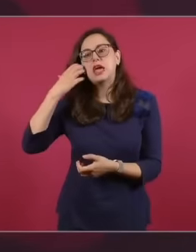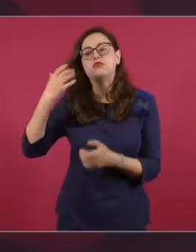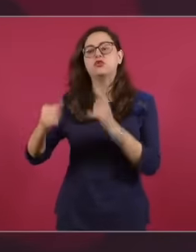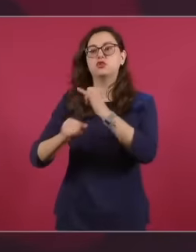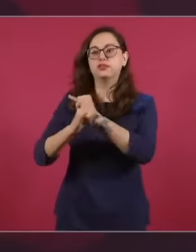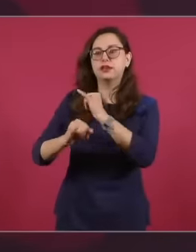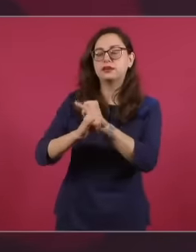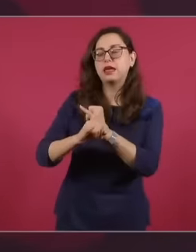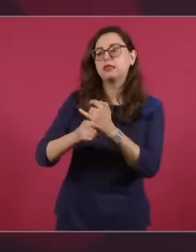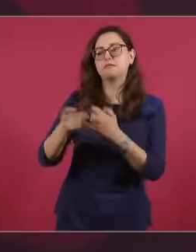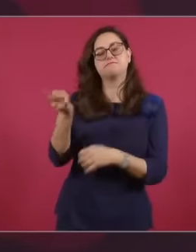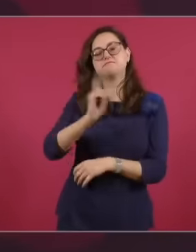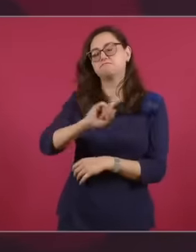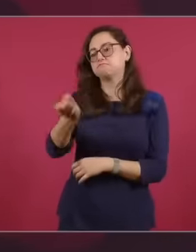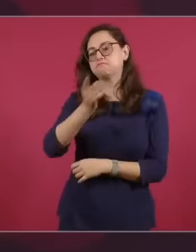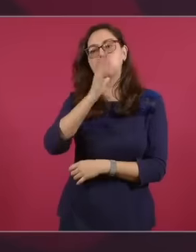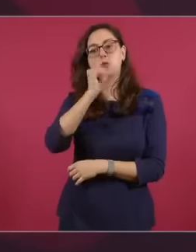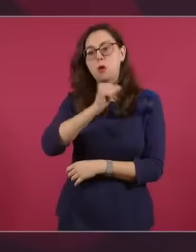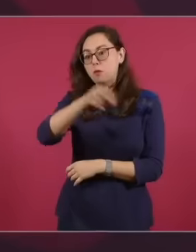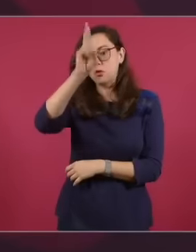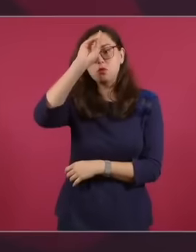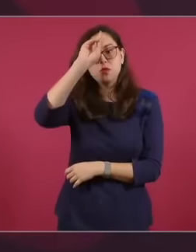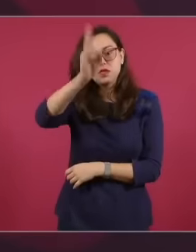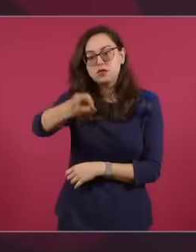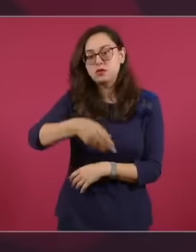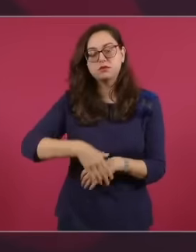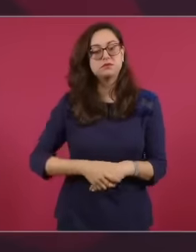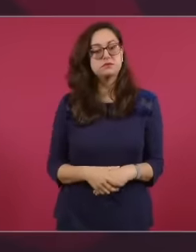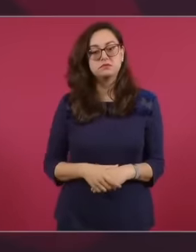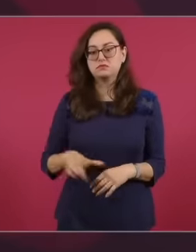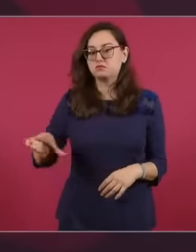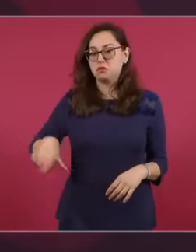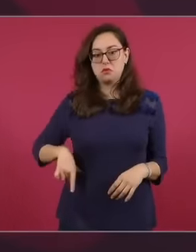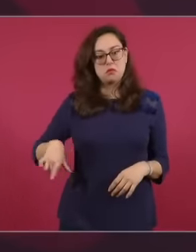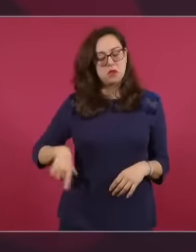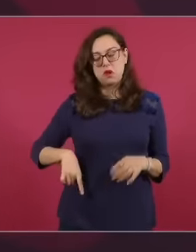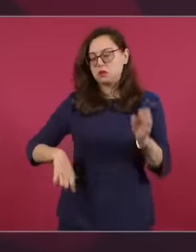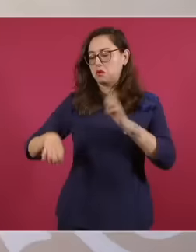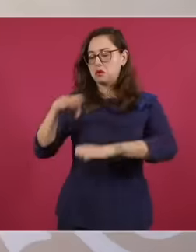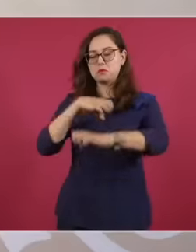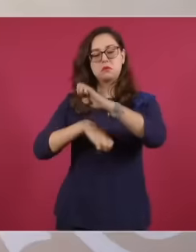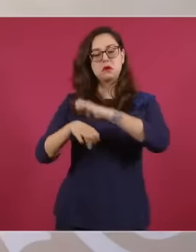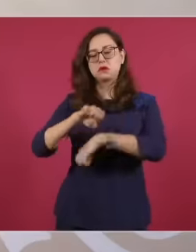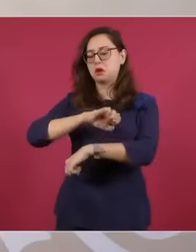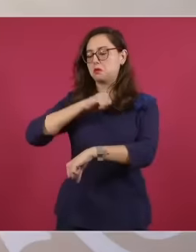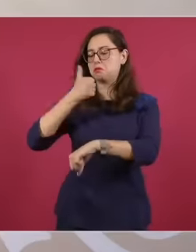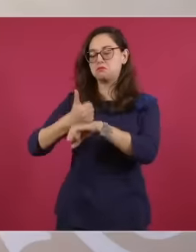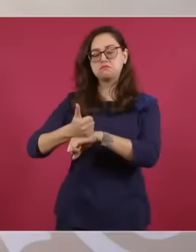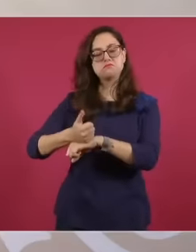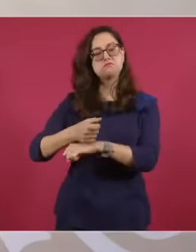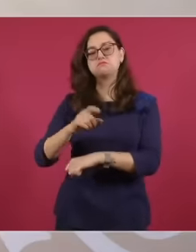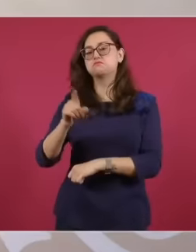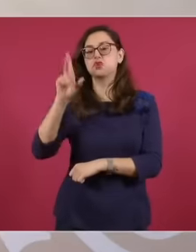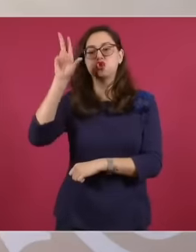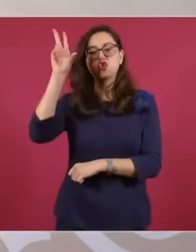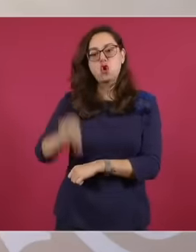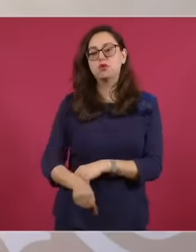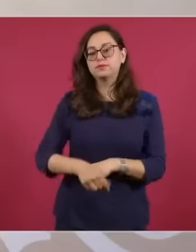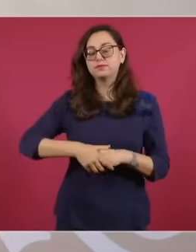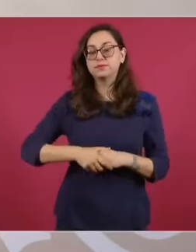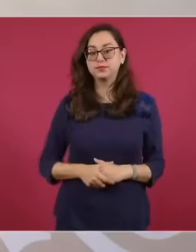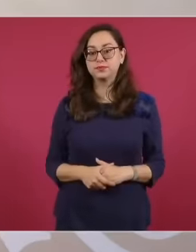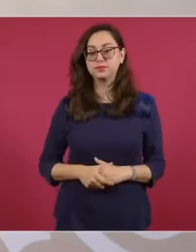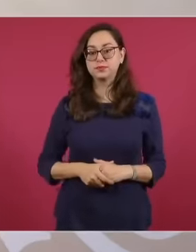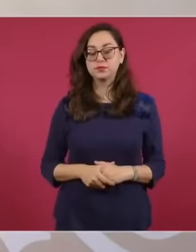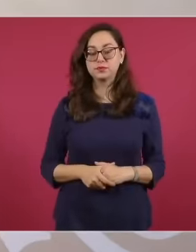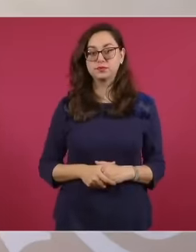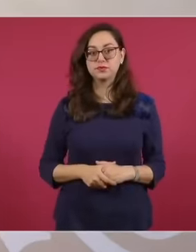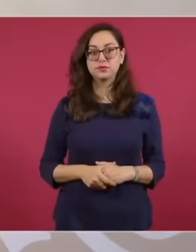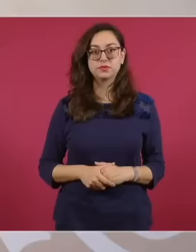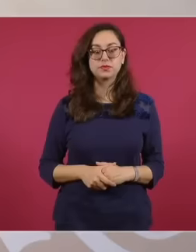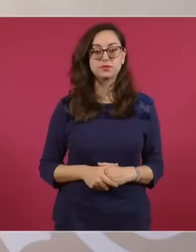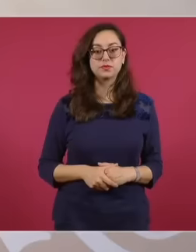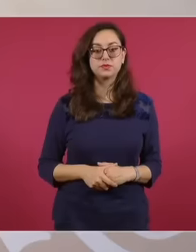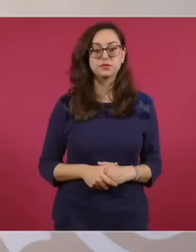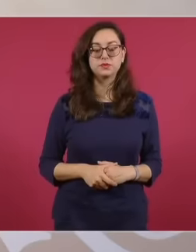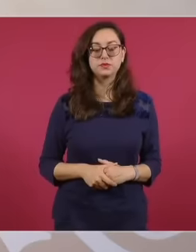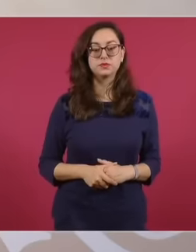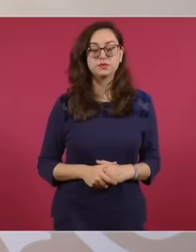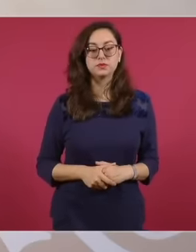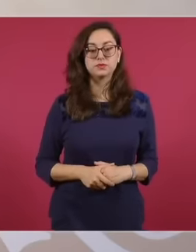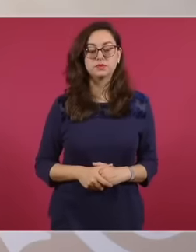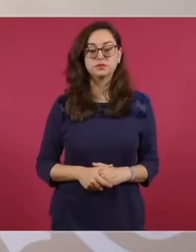line, it cannot, we cannot